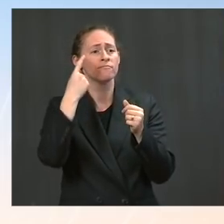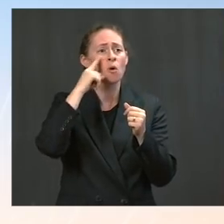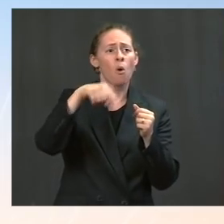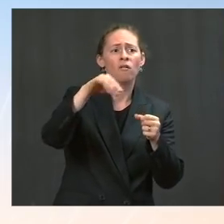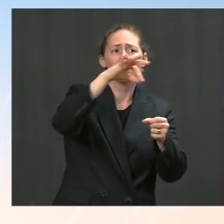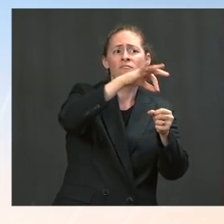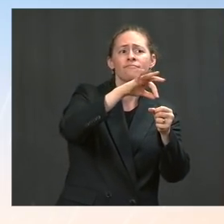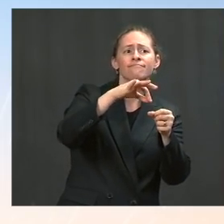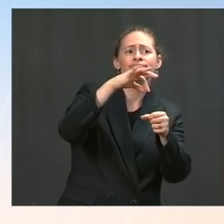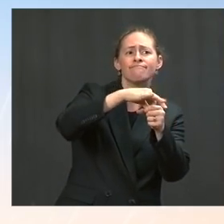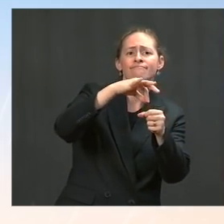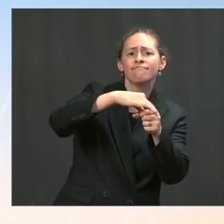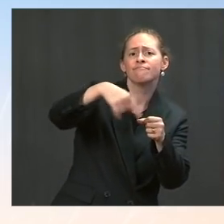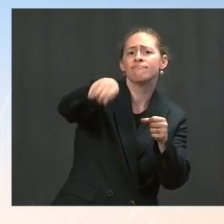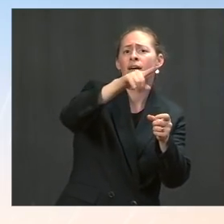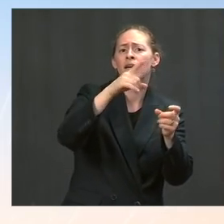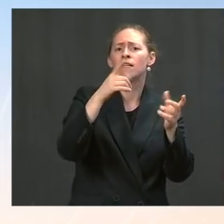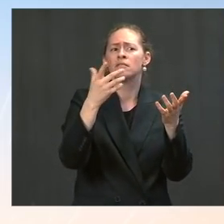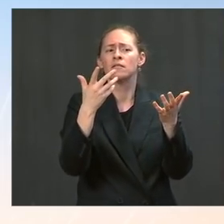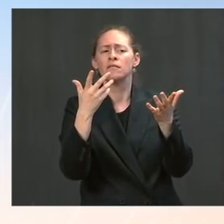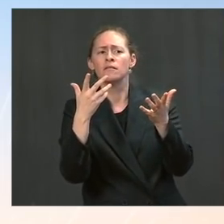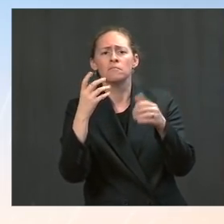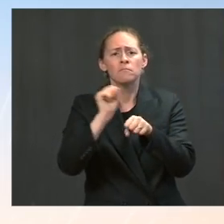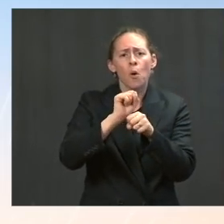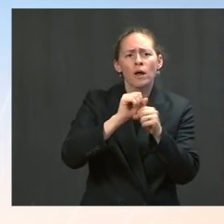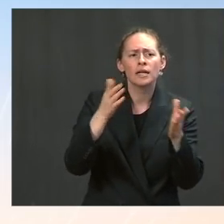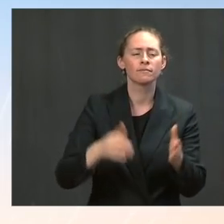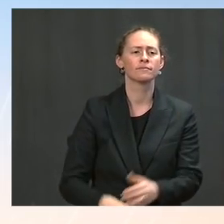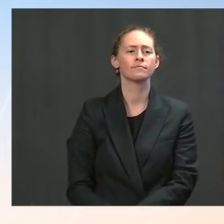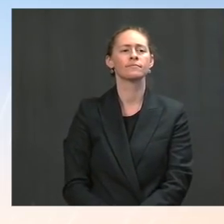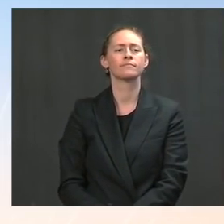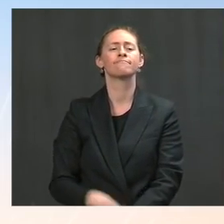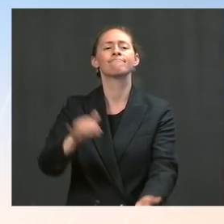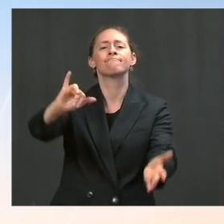Ms. Psaki: We know that some employers, hospitals, health systems, colleges, universities,